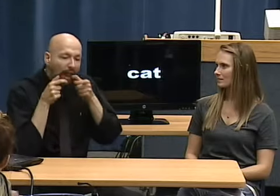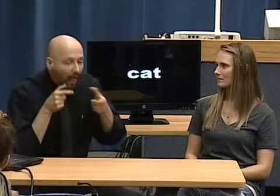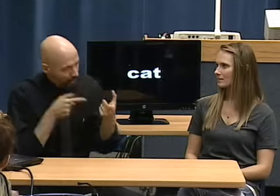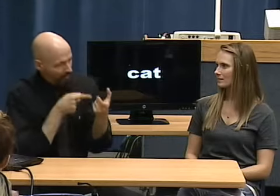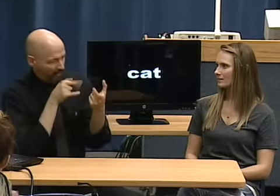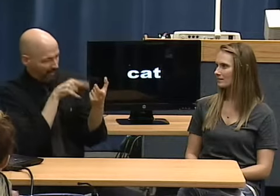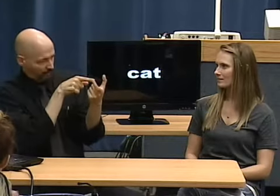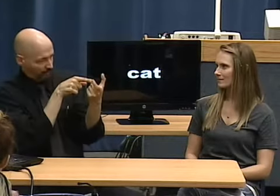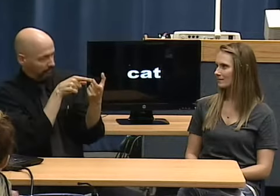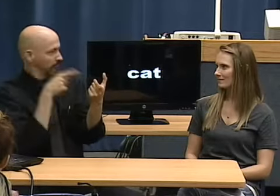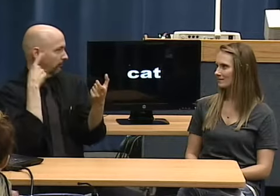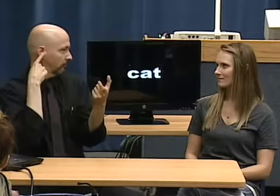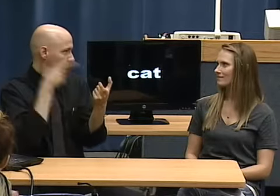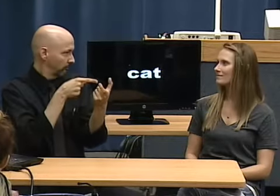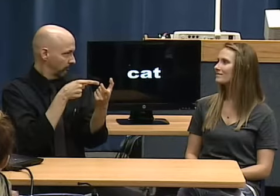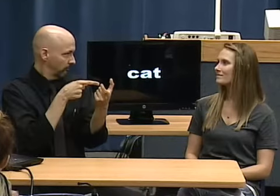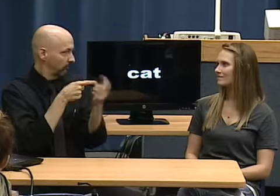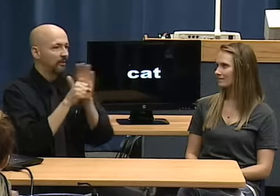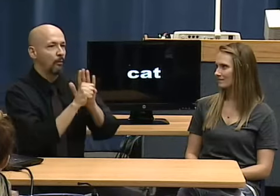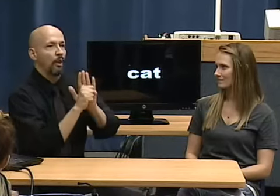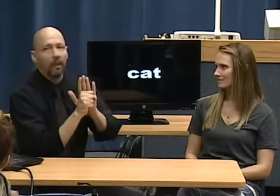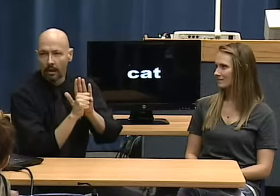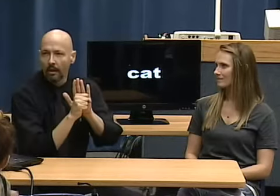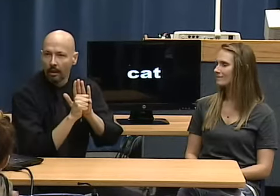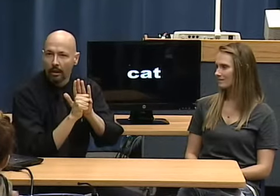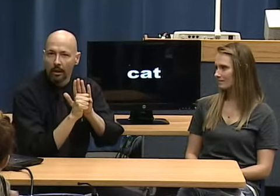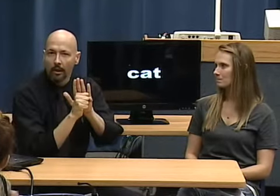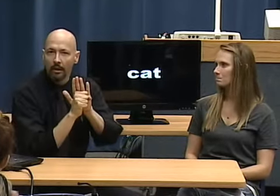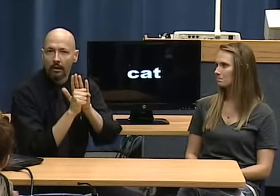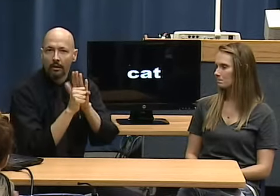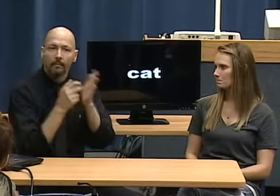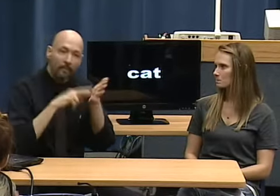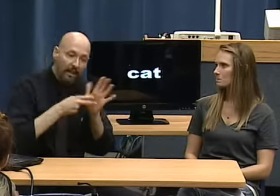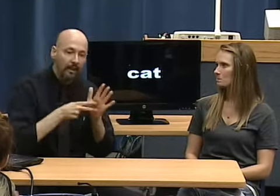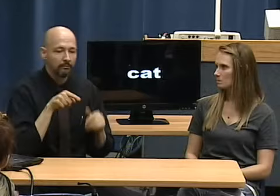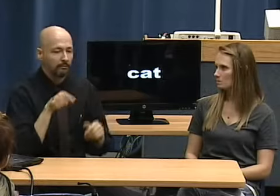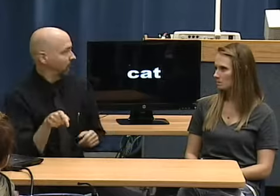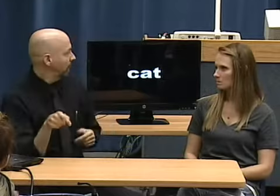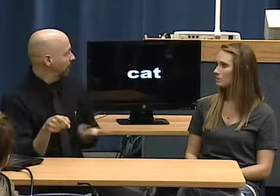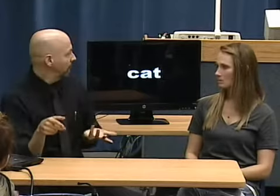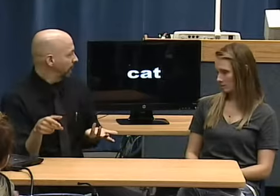That sound is a symbol that means this (cat).